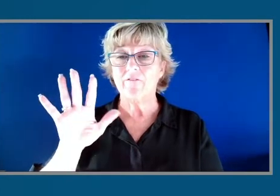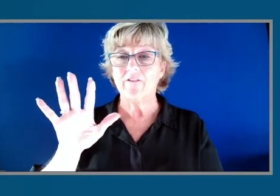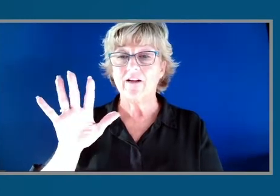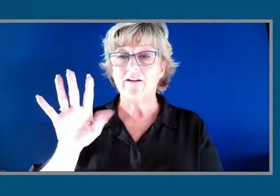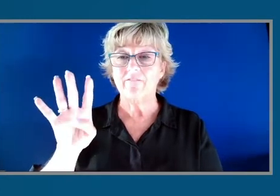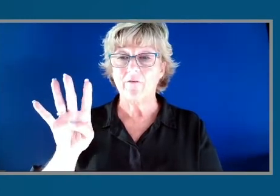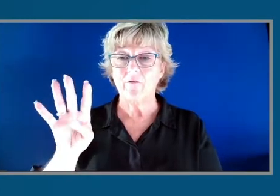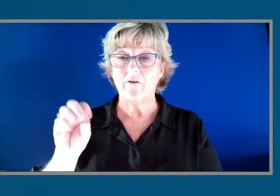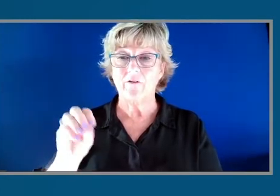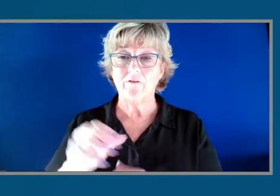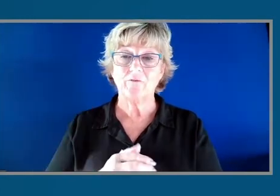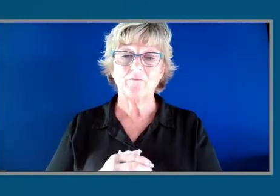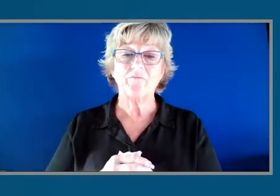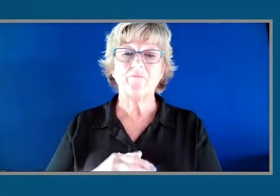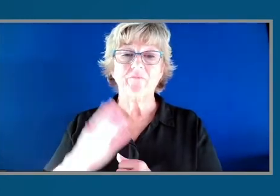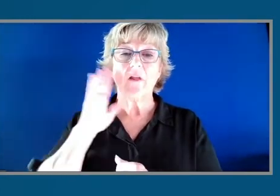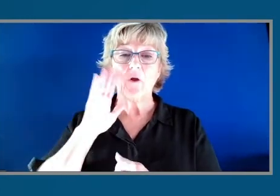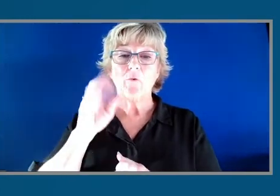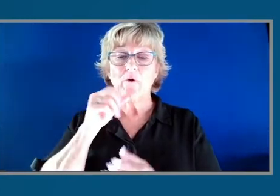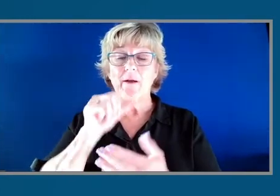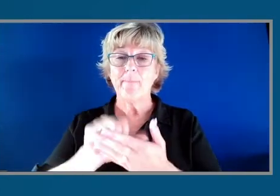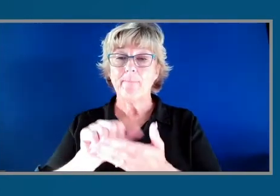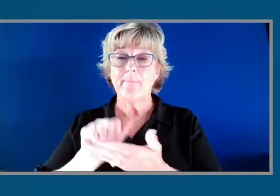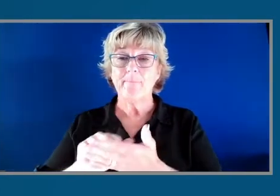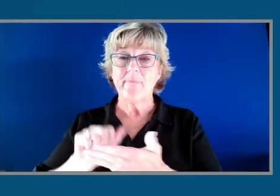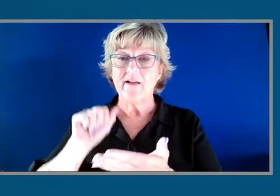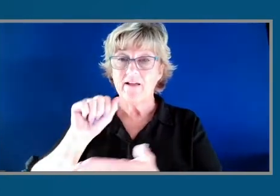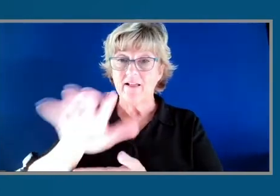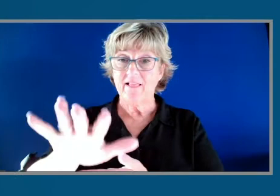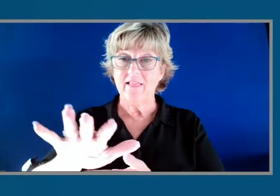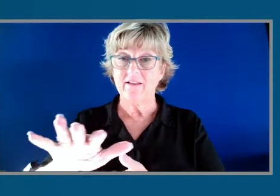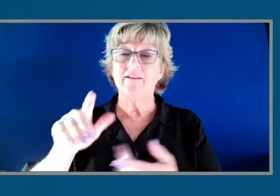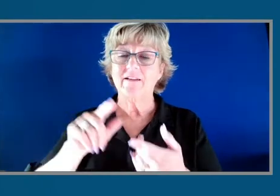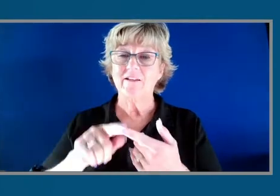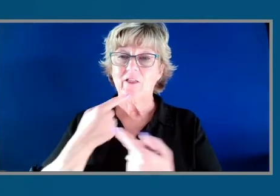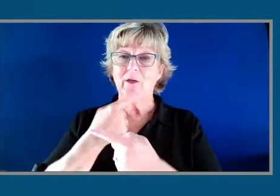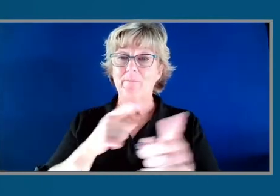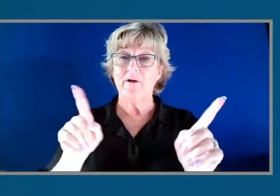Studio: Please know that all submissions are part of the public record and will be posted in their entirety to the public